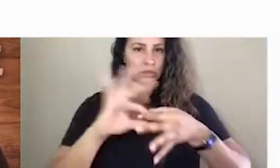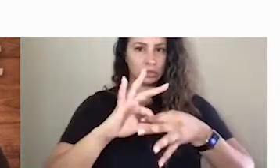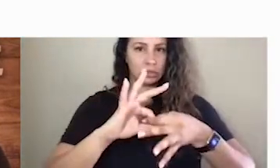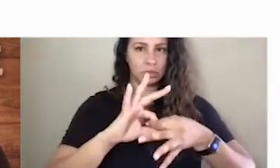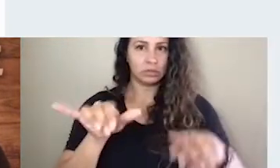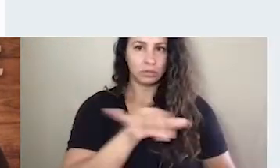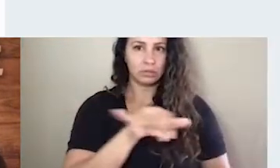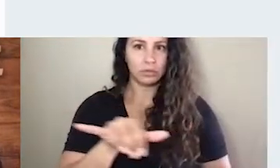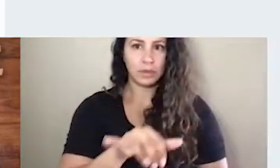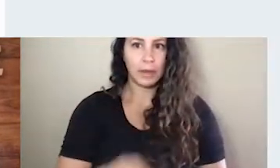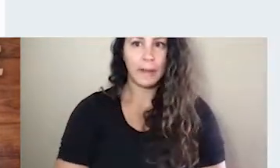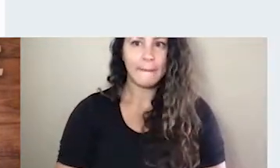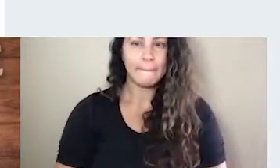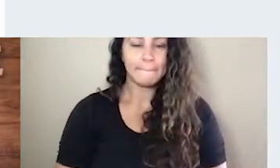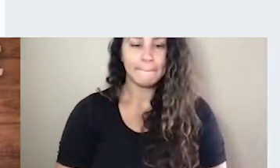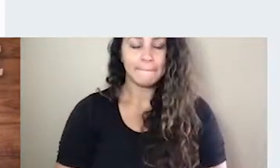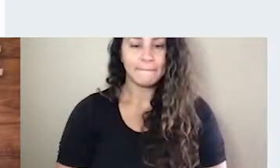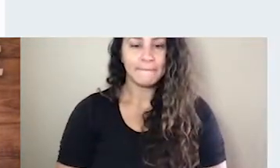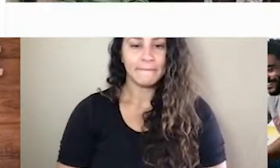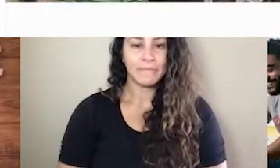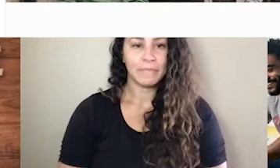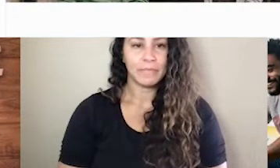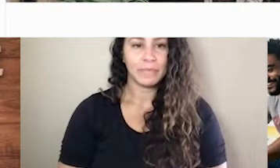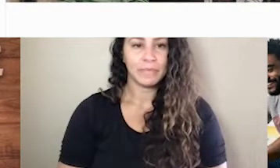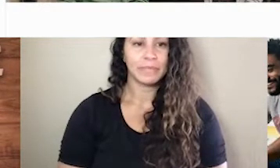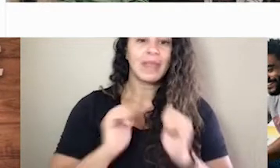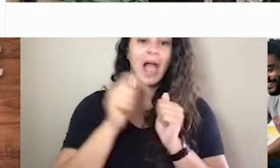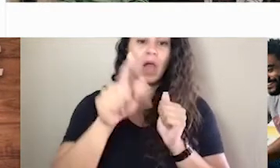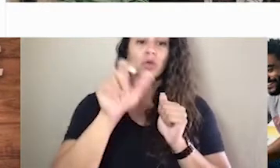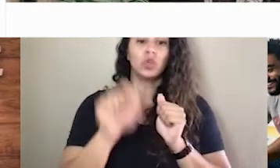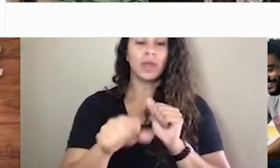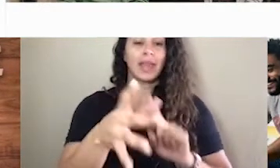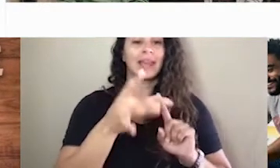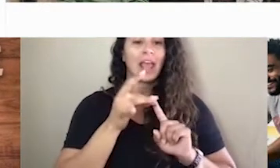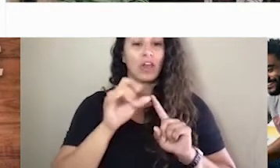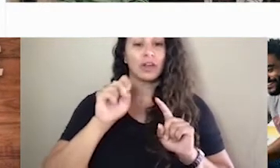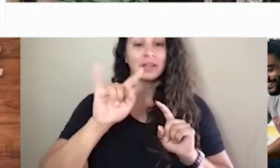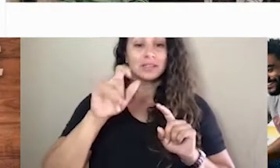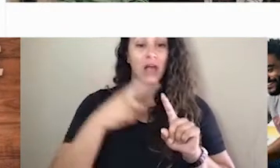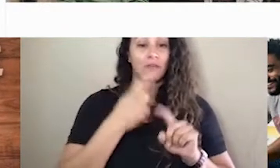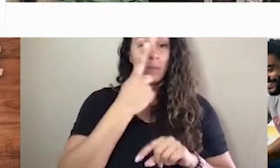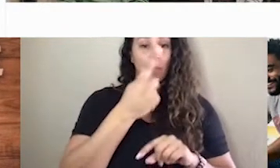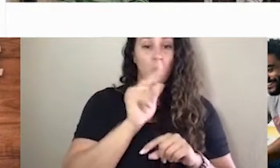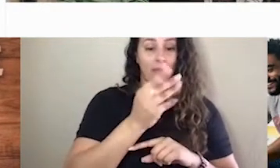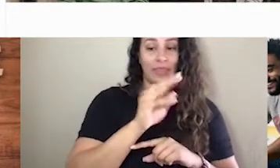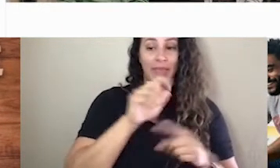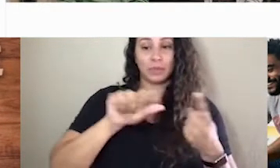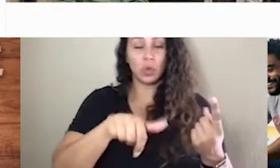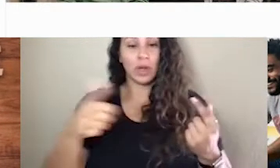AND GO TO THEME SETTINGS AND HOW YOU INHERENT A STYLE